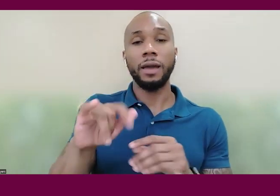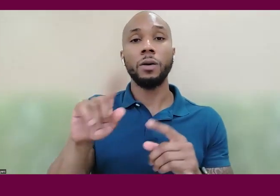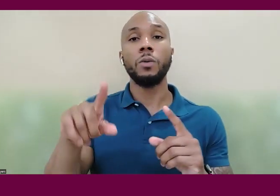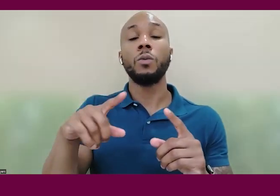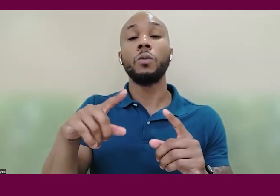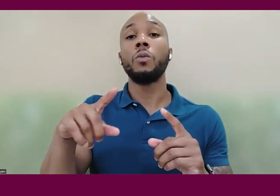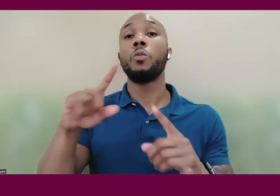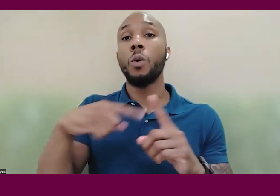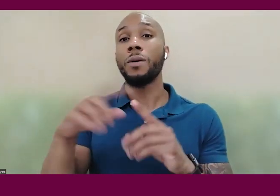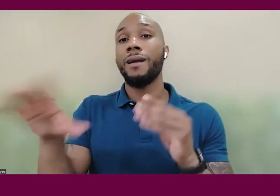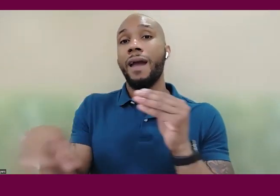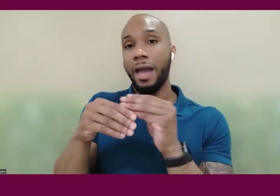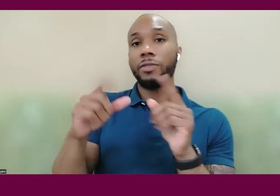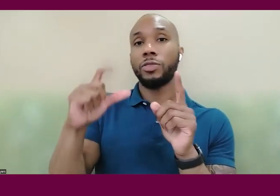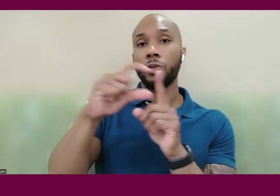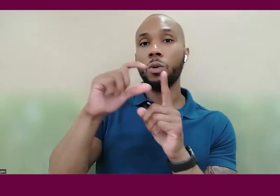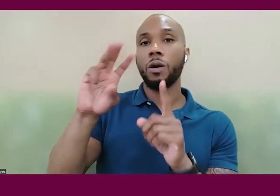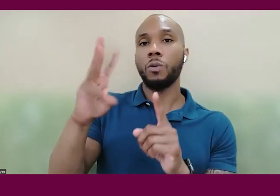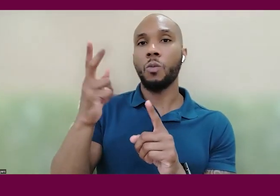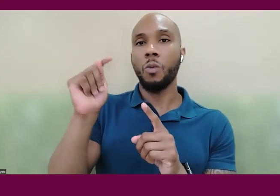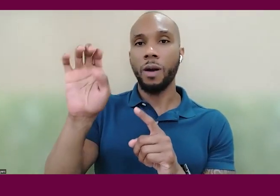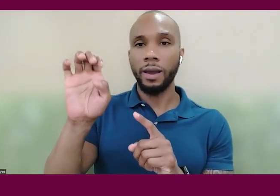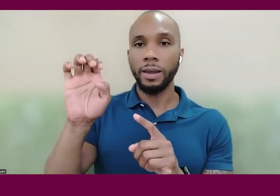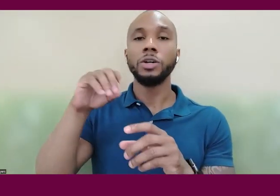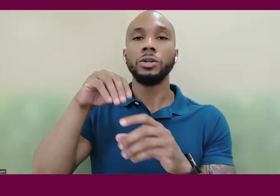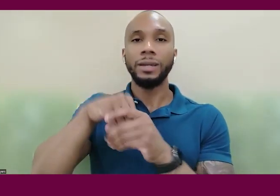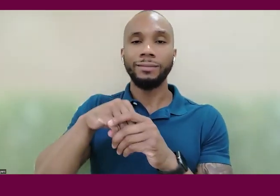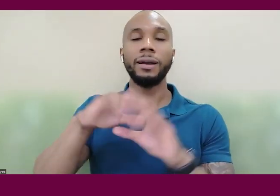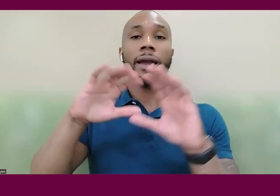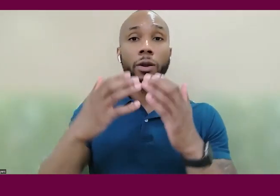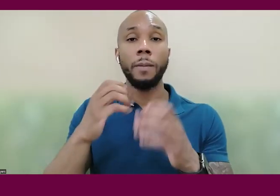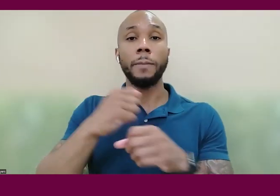When we add the word white into a category, we have to make sure that we are talking about